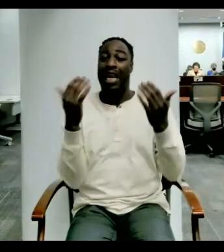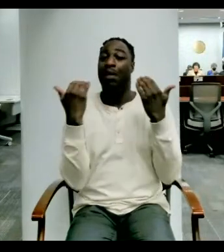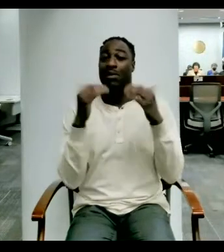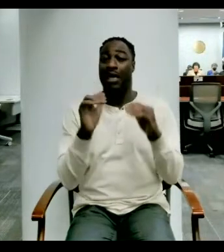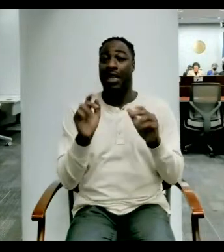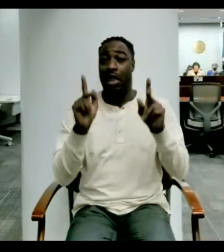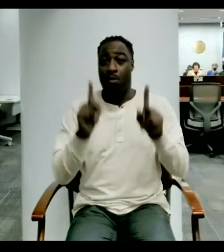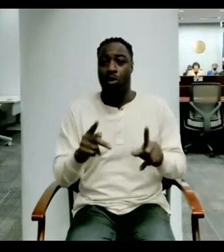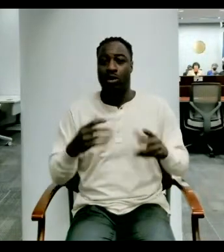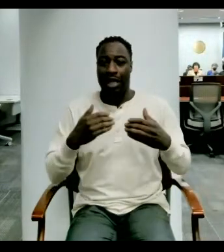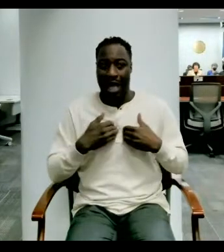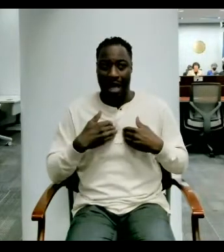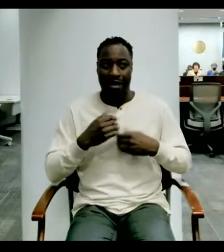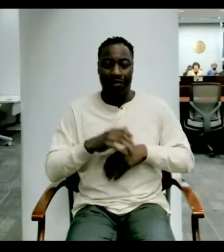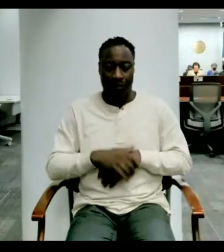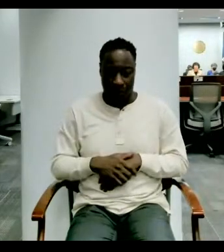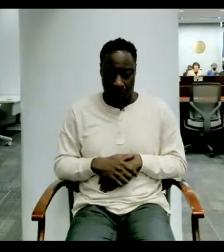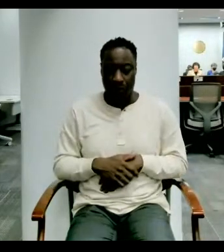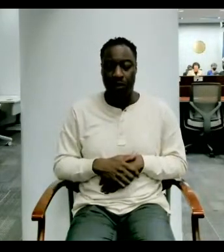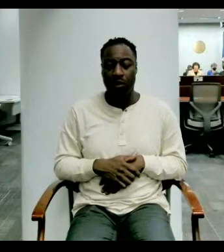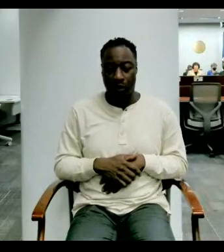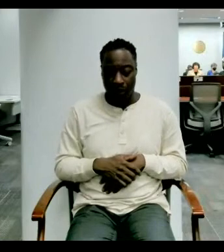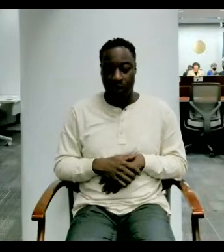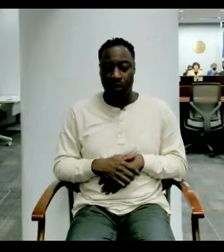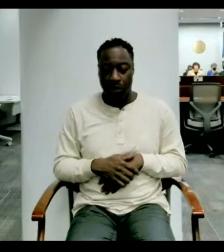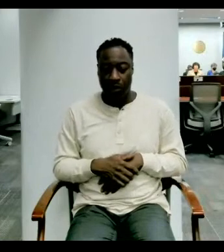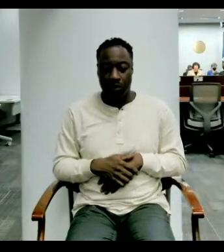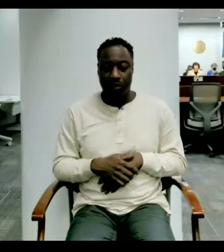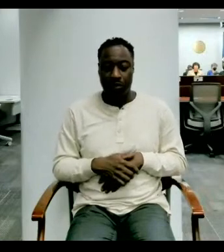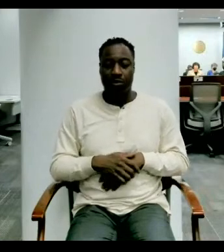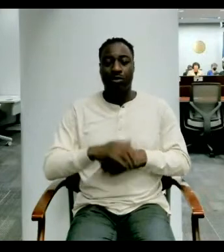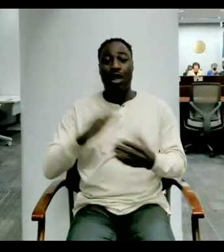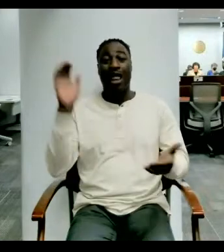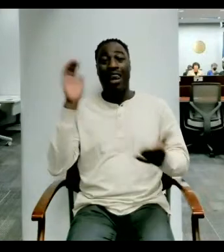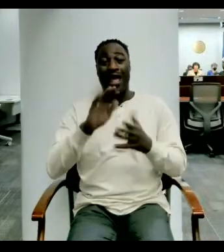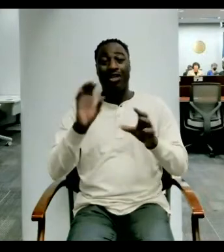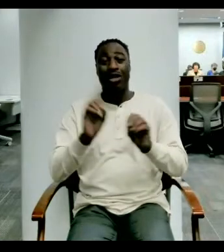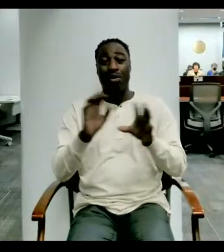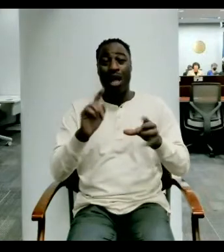disability are no longer relevant. There's even less transparency about the jobs now